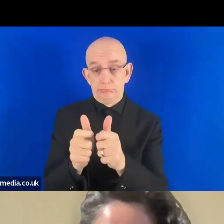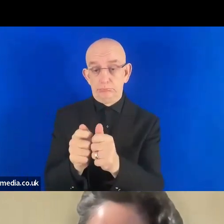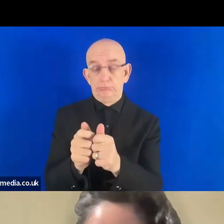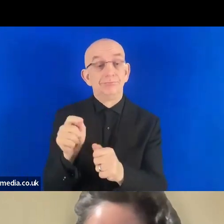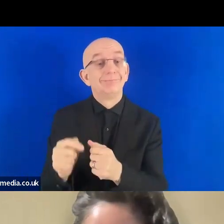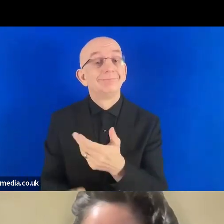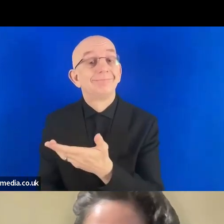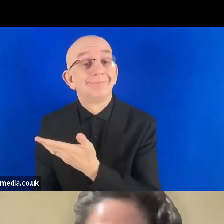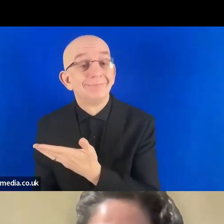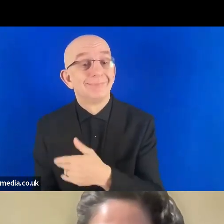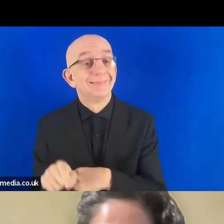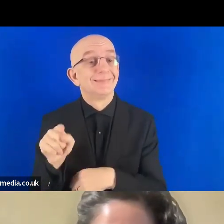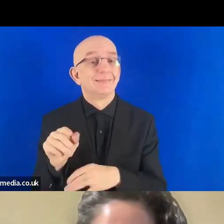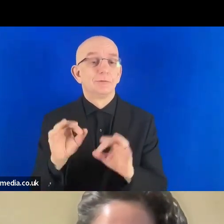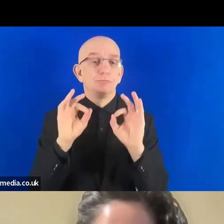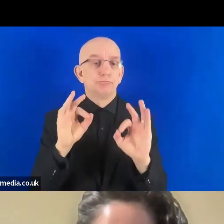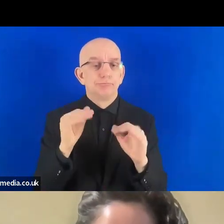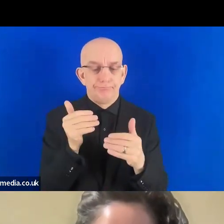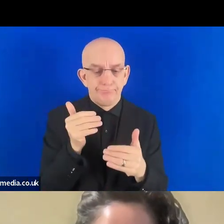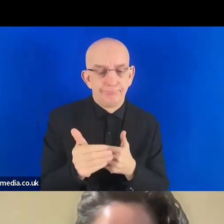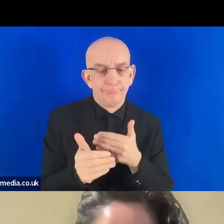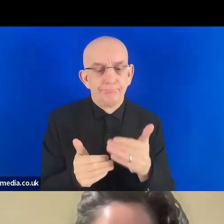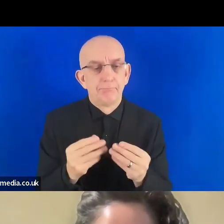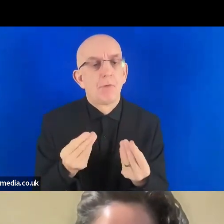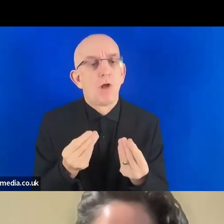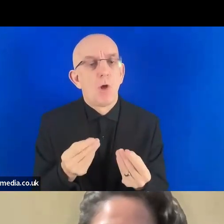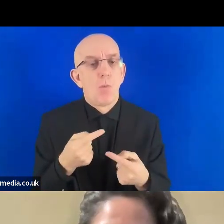Then go and click on create your password here and click the link.